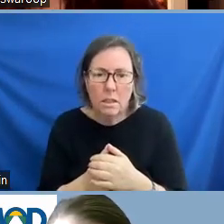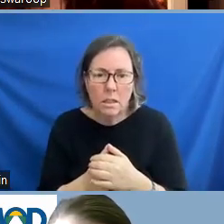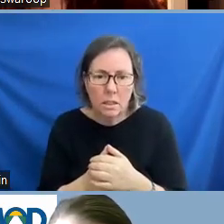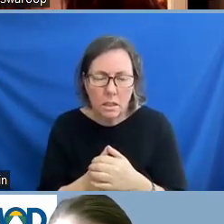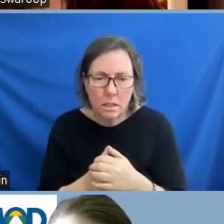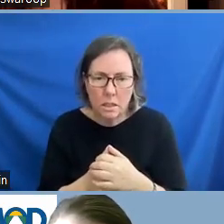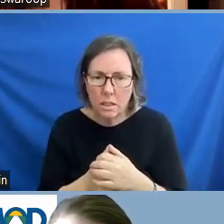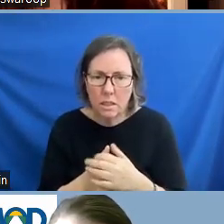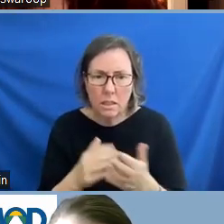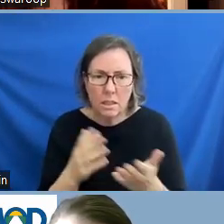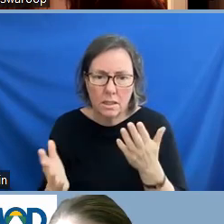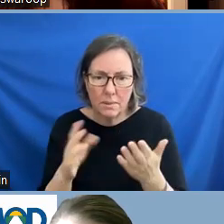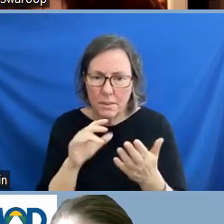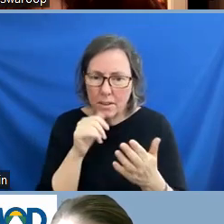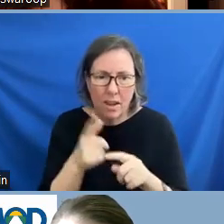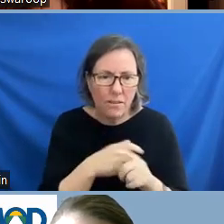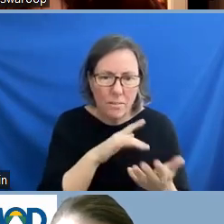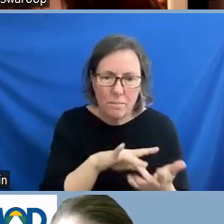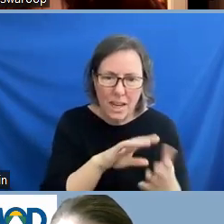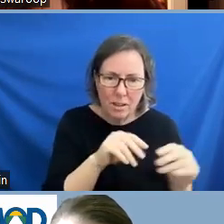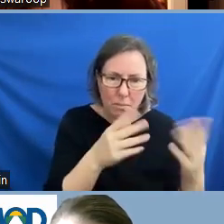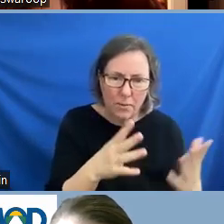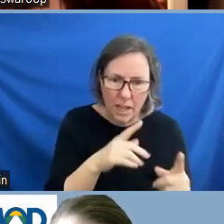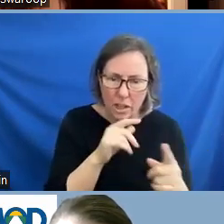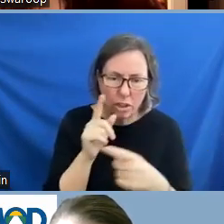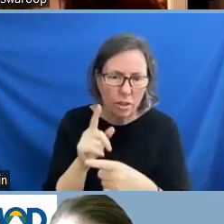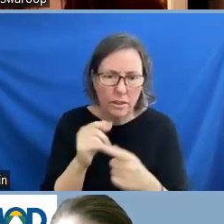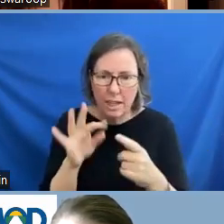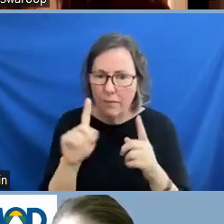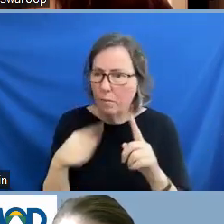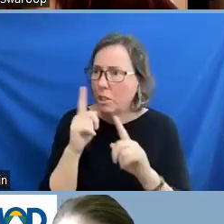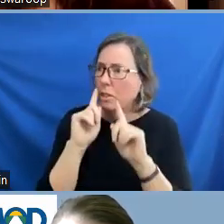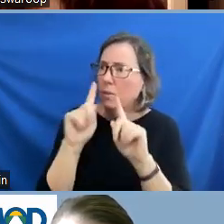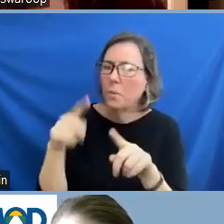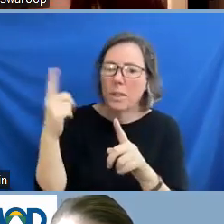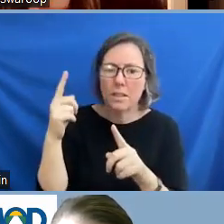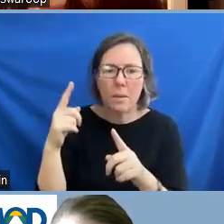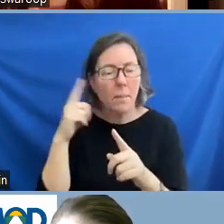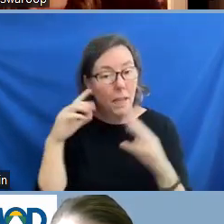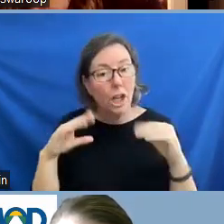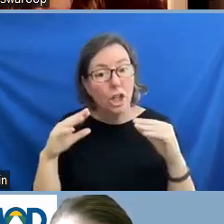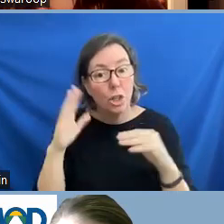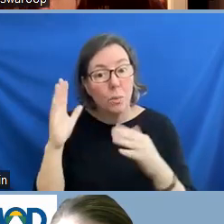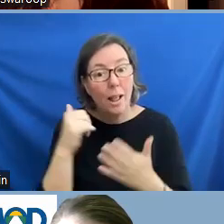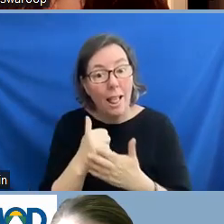the medical provider. She feels that okay, maybe a cushion will help me and that's why she ordered